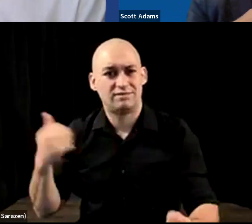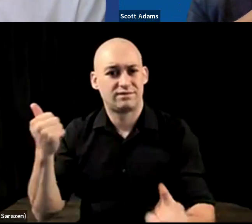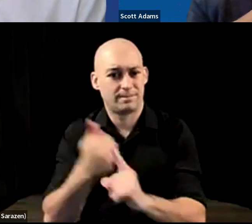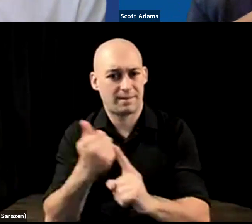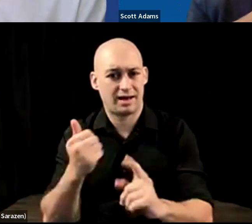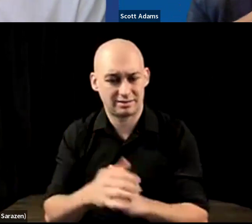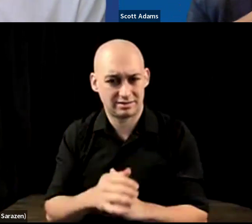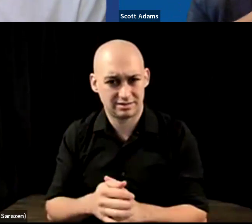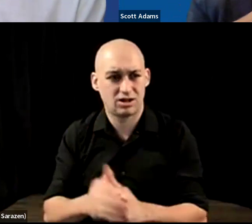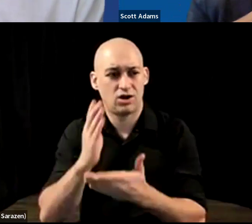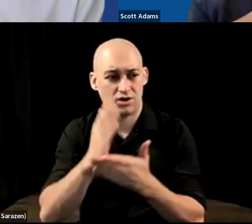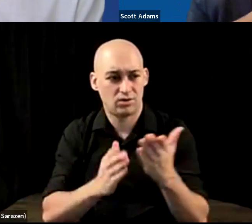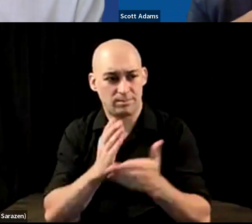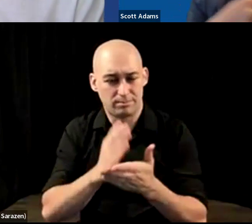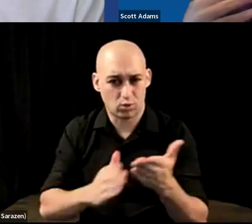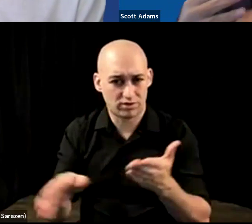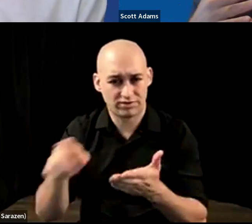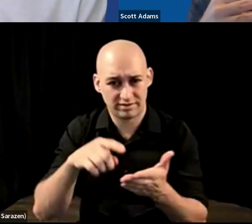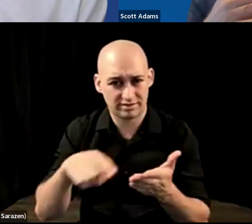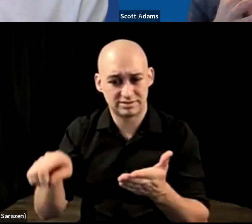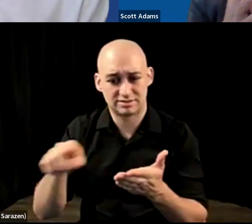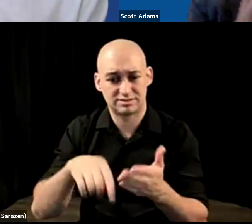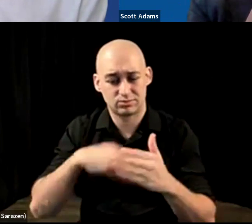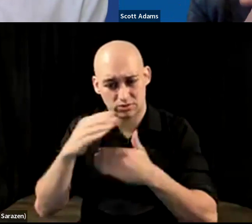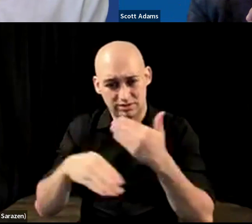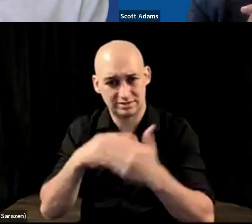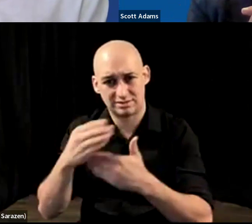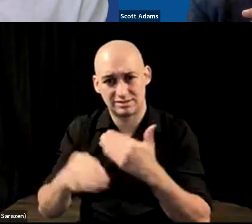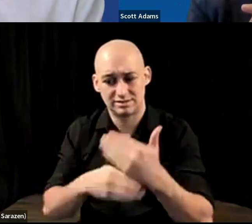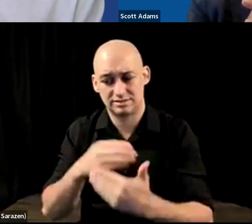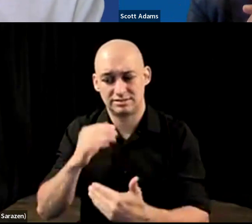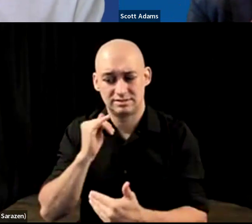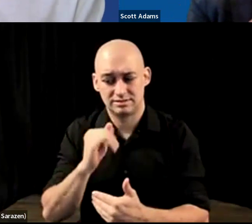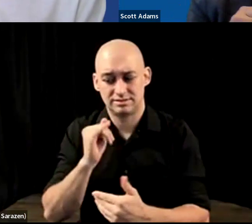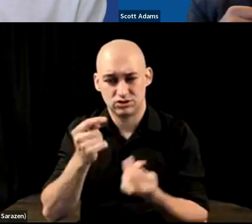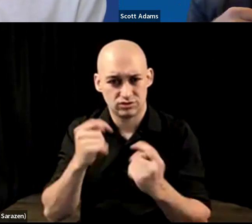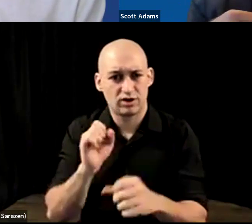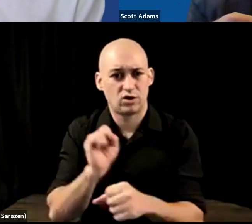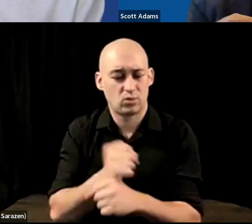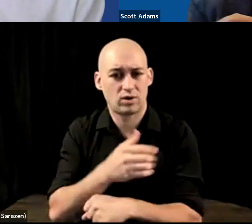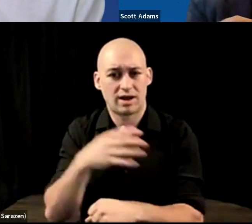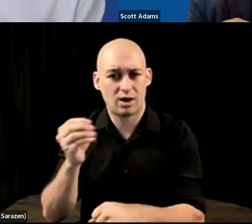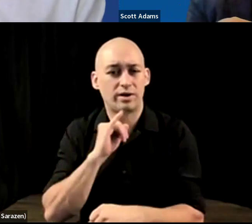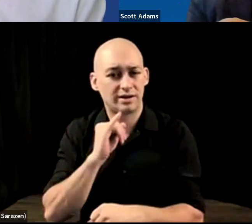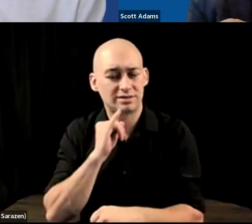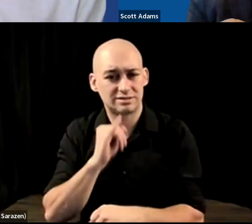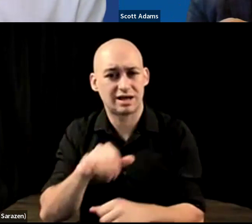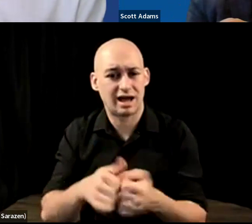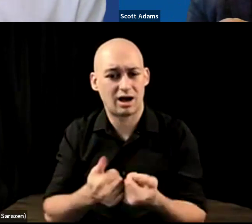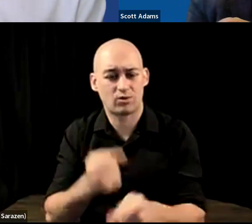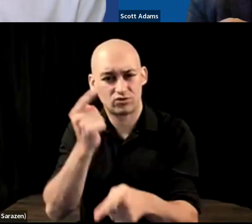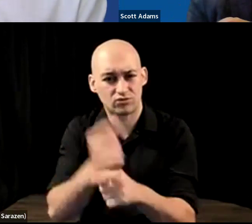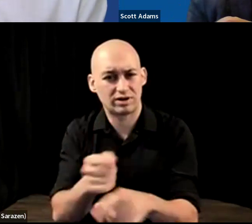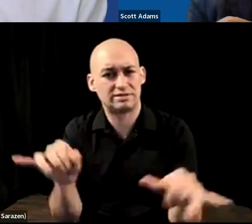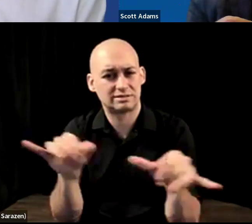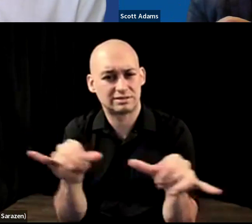part of the process that we're, trying to work out is how do we right size this program to make sure